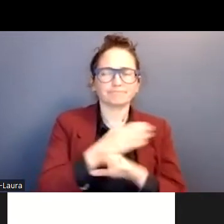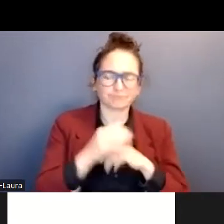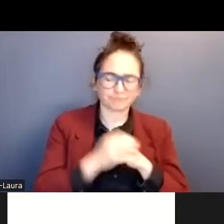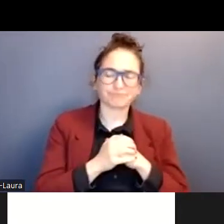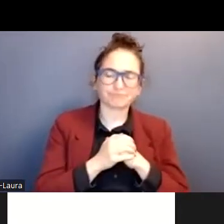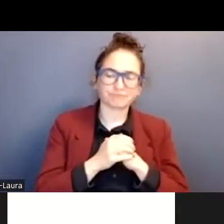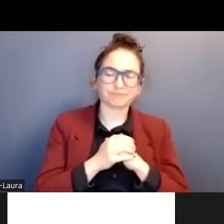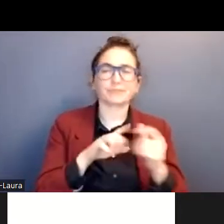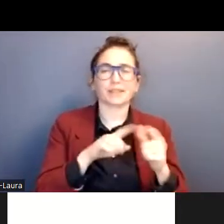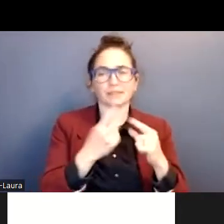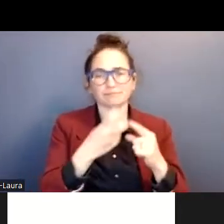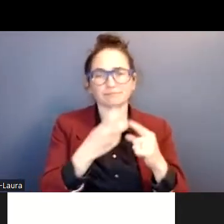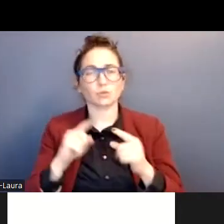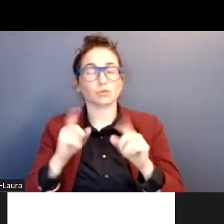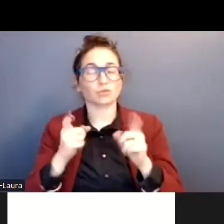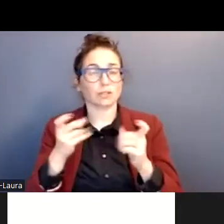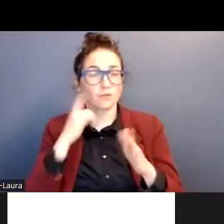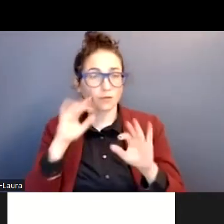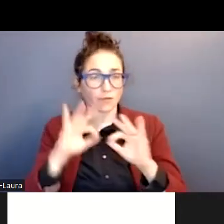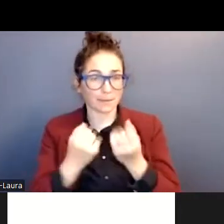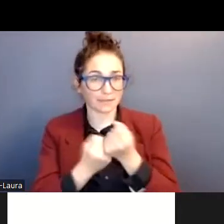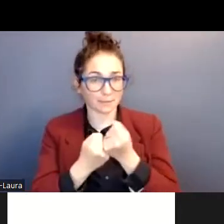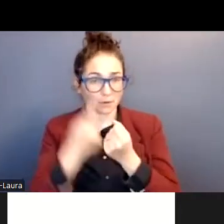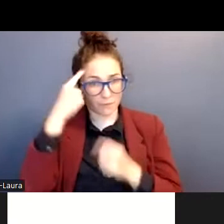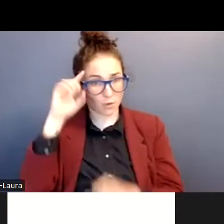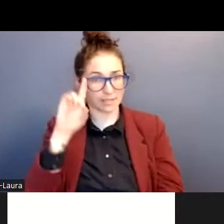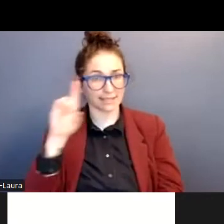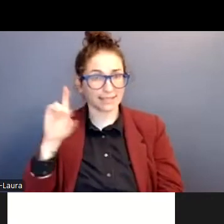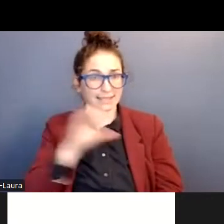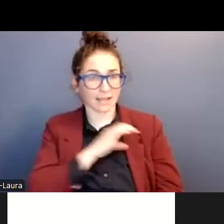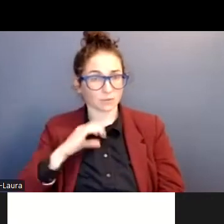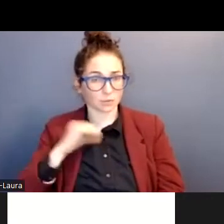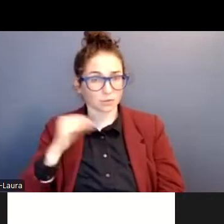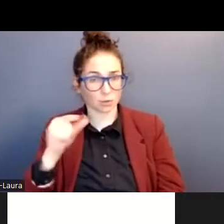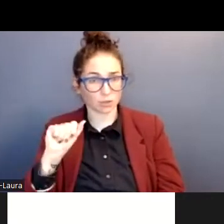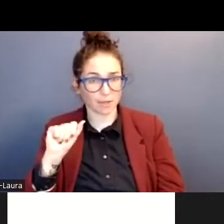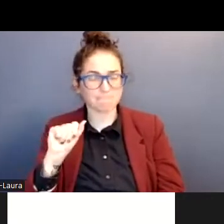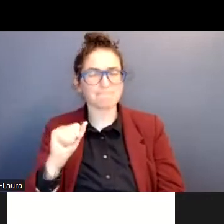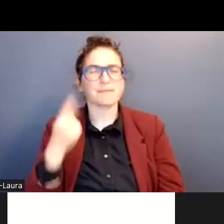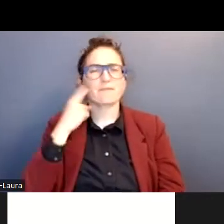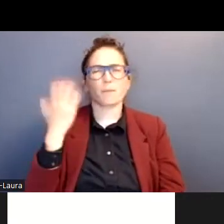director of family support for DD Council in Georgia, and about the last 20 years spent as